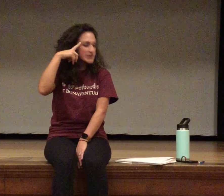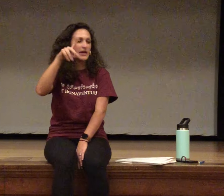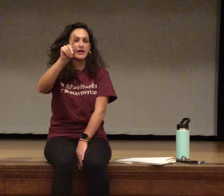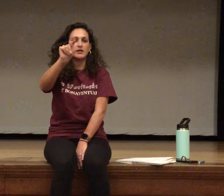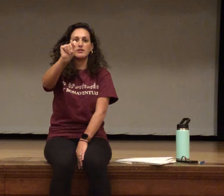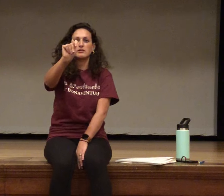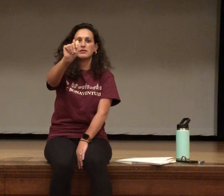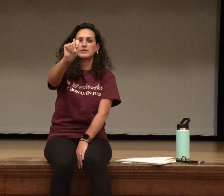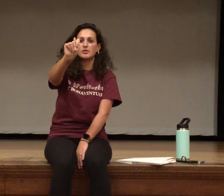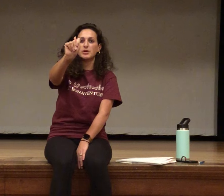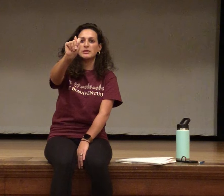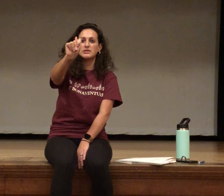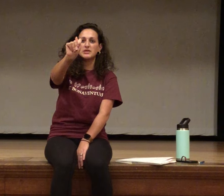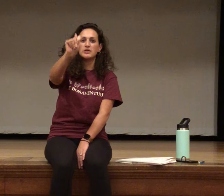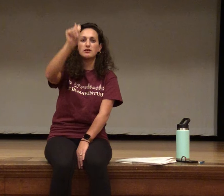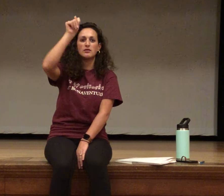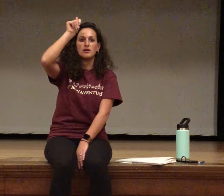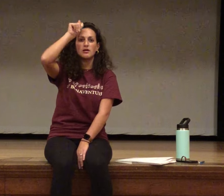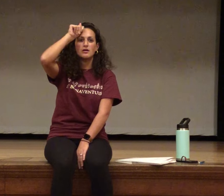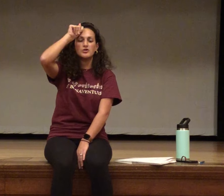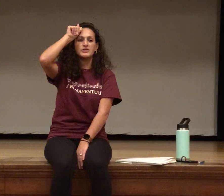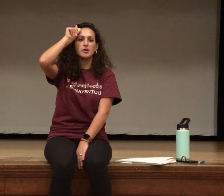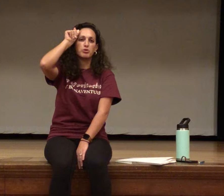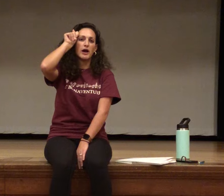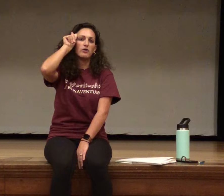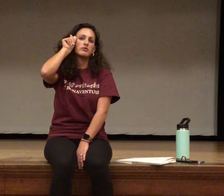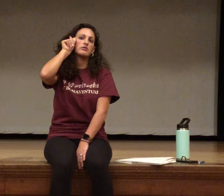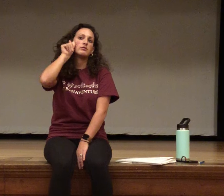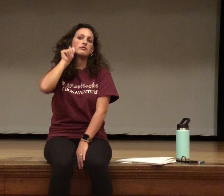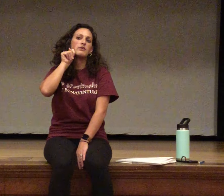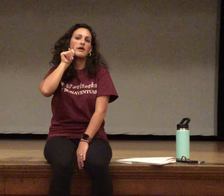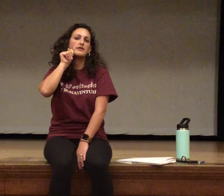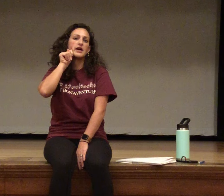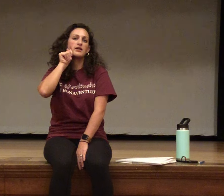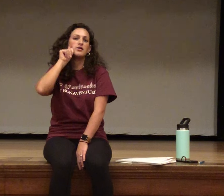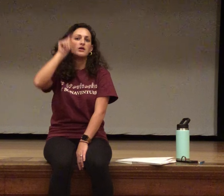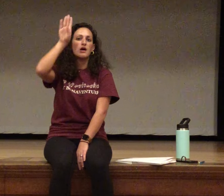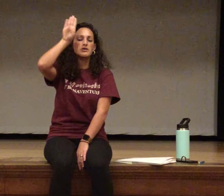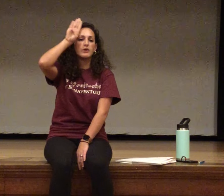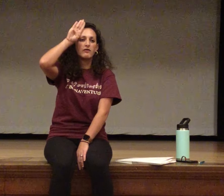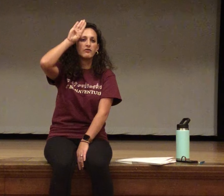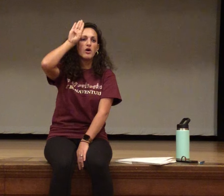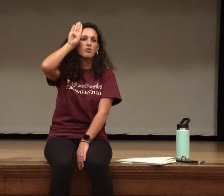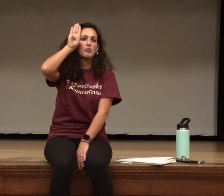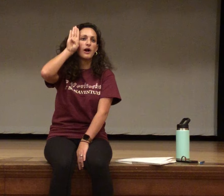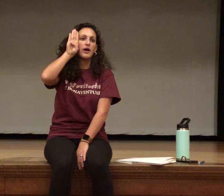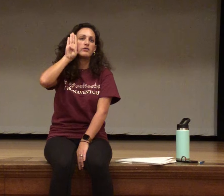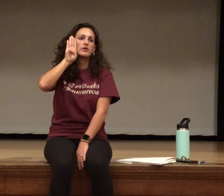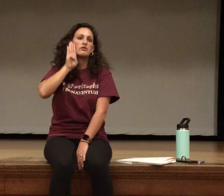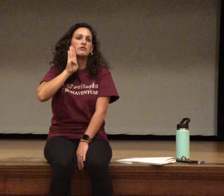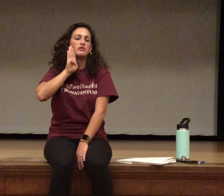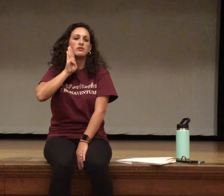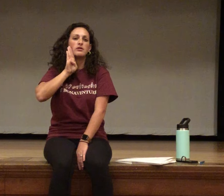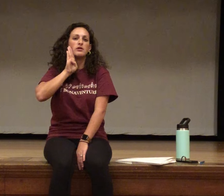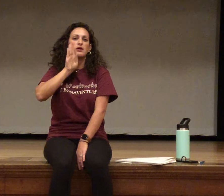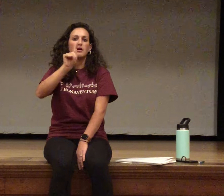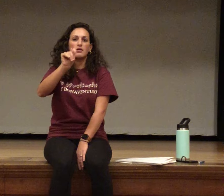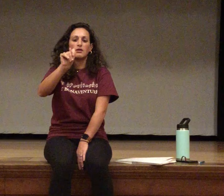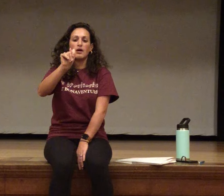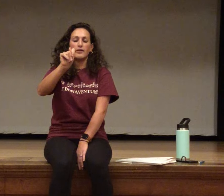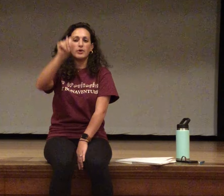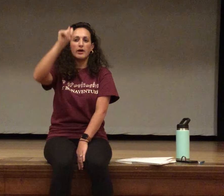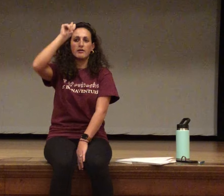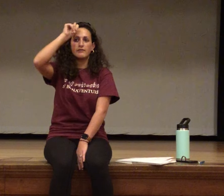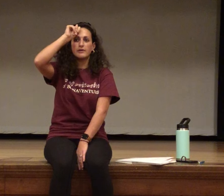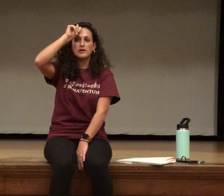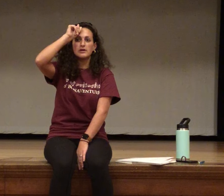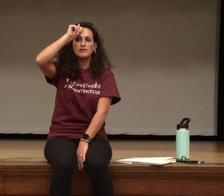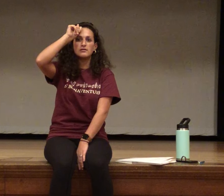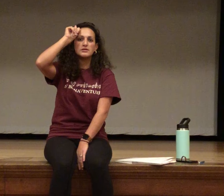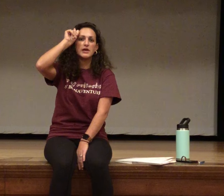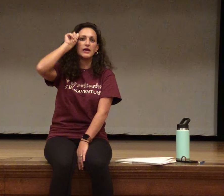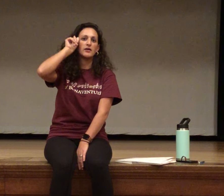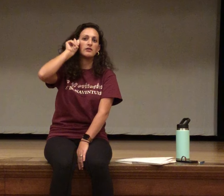um tan is going to be a t just like brown on the side so we have brown and then we have tan